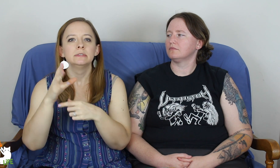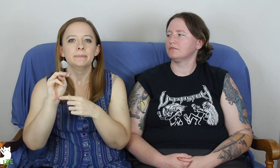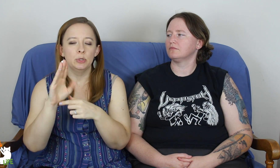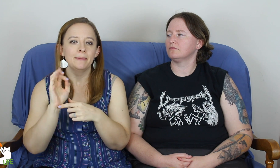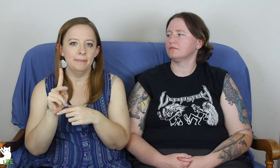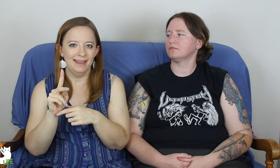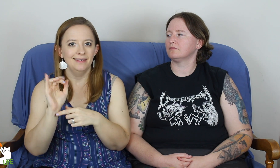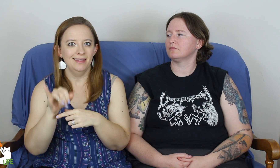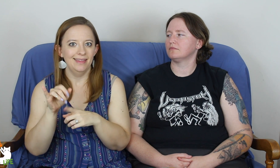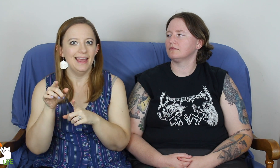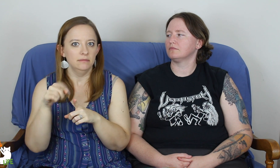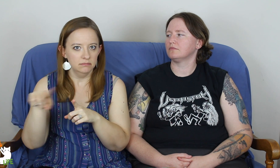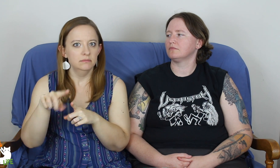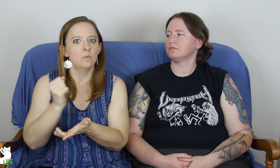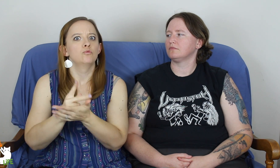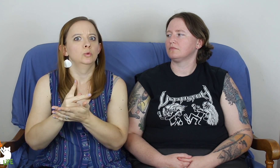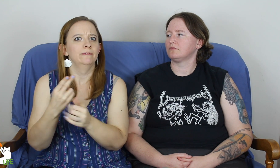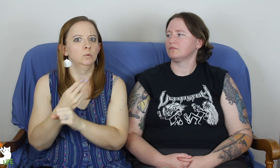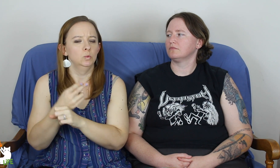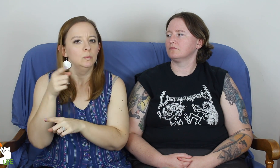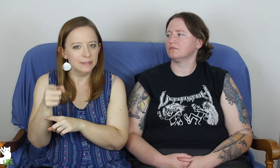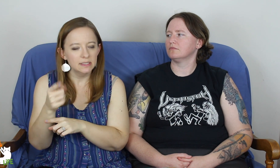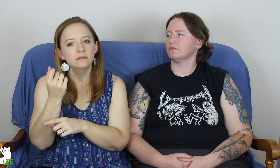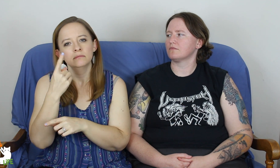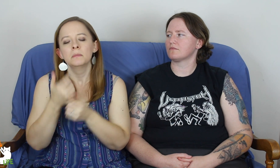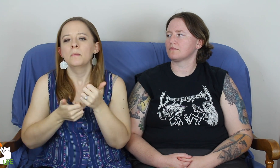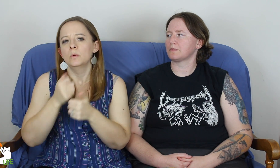different donor sperm banks that they approved use of.